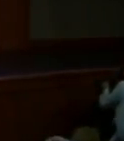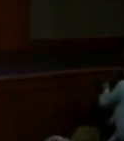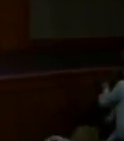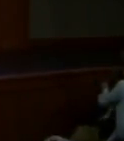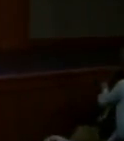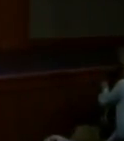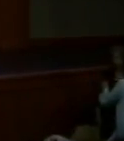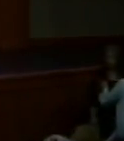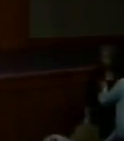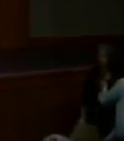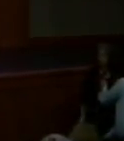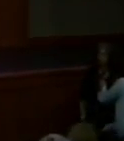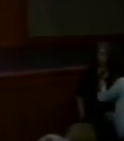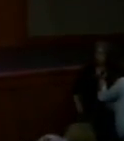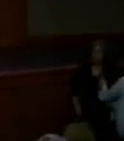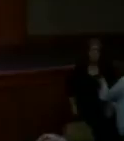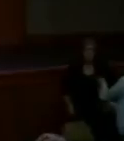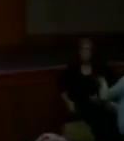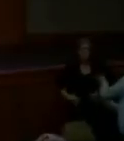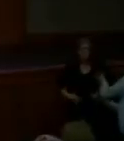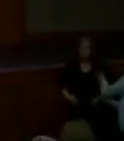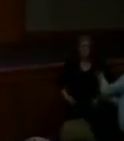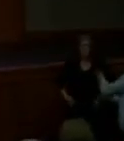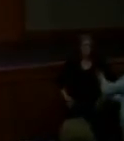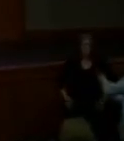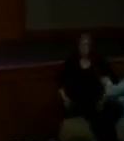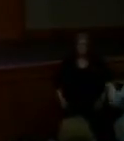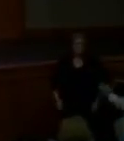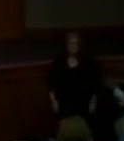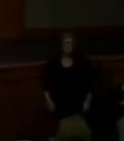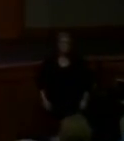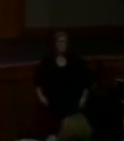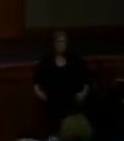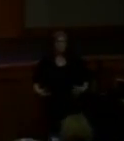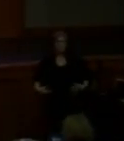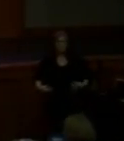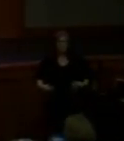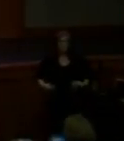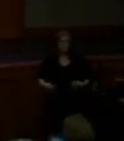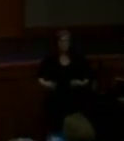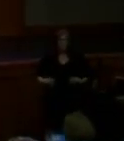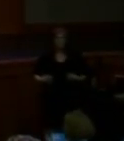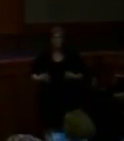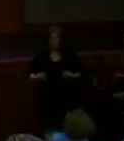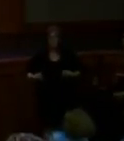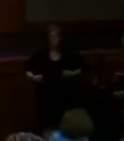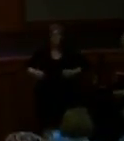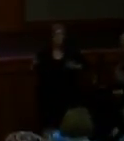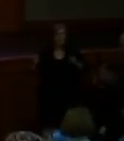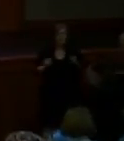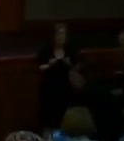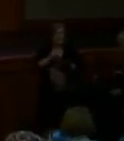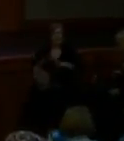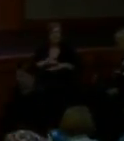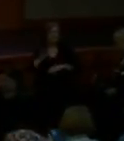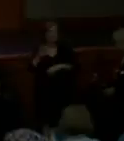THE FACT THAT FOLLOWS MR. PLOTKIN'S REMARKS IS PURELY COINCIDENTAL. BUT I WOULD ASK THAT YOU DIRECT YOUR ATTENTION TO THE TIME